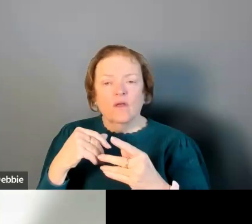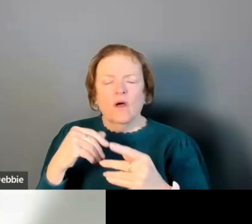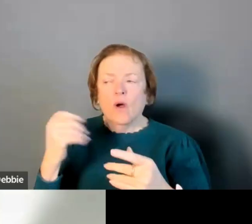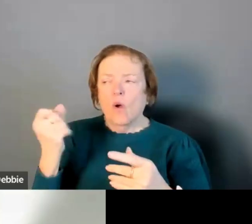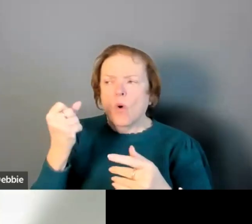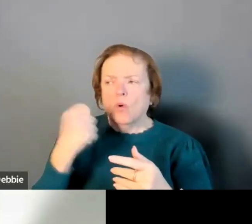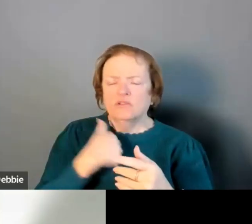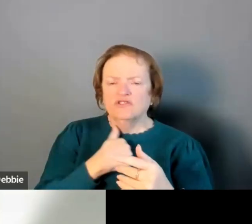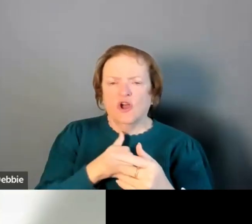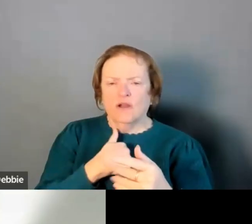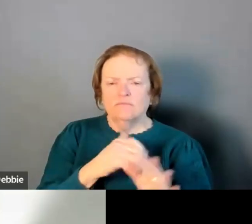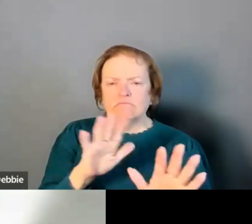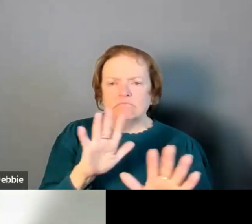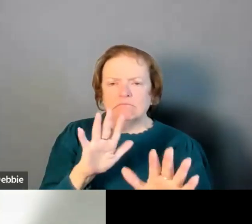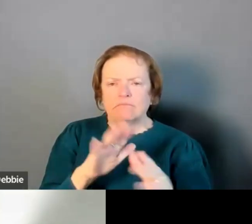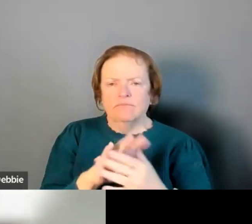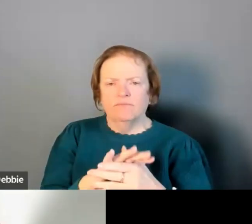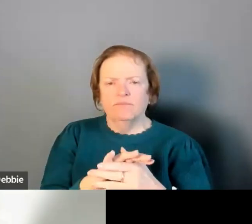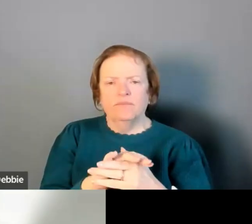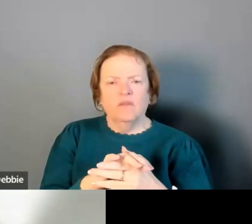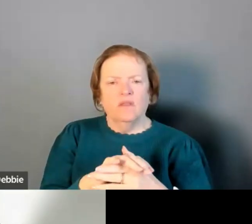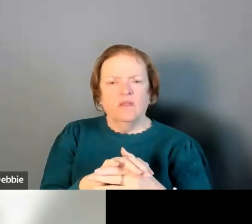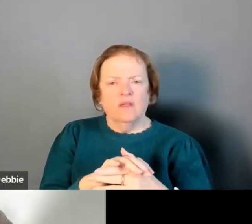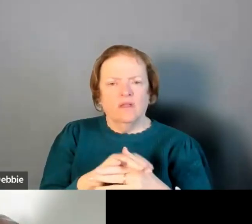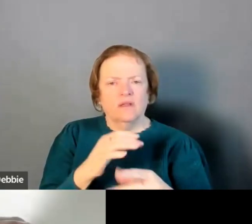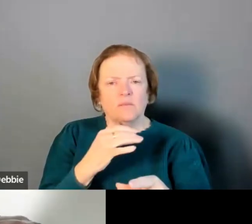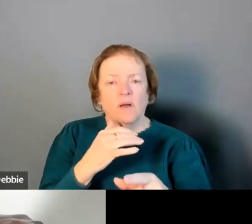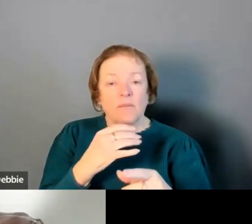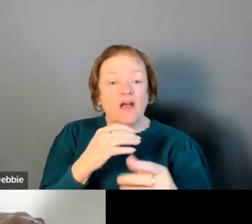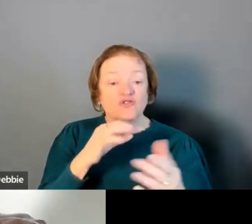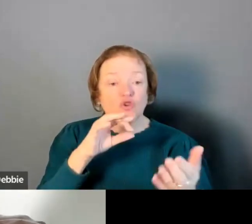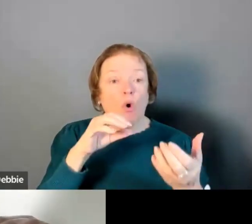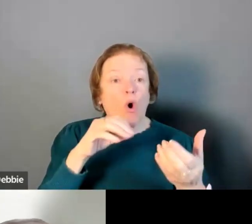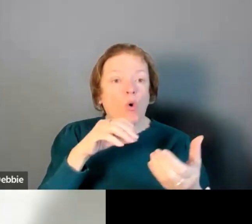Now I have to go back out, my bad. I dropped it in, and now we have to connect it.